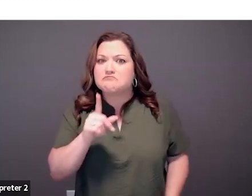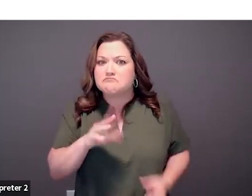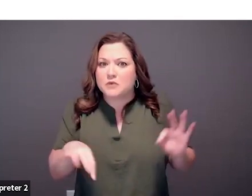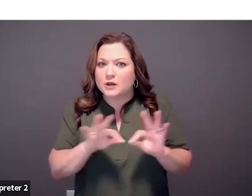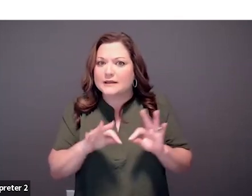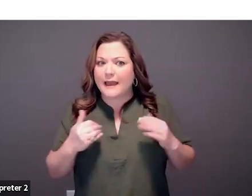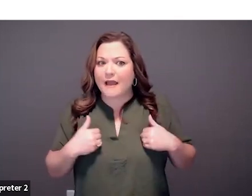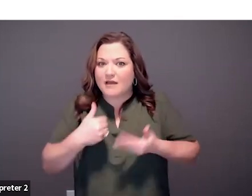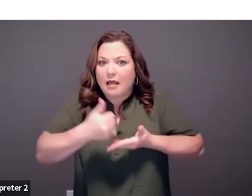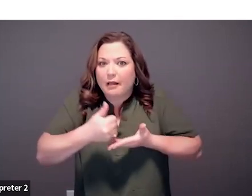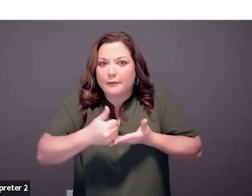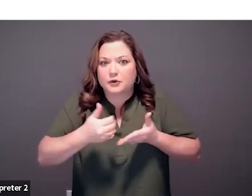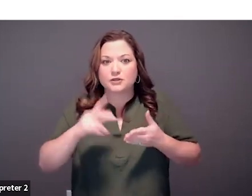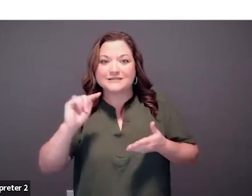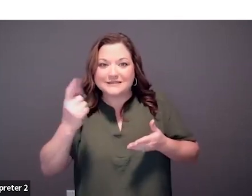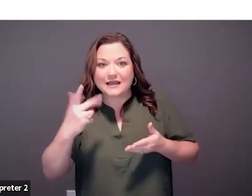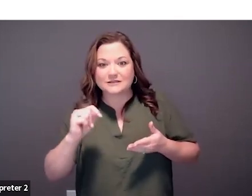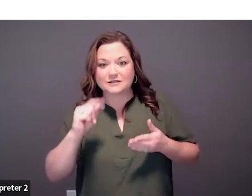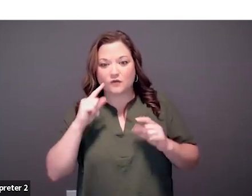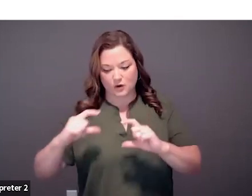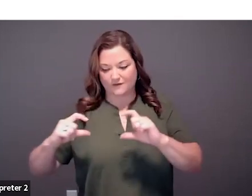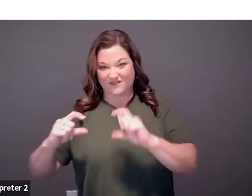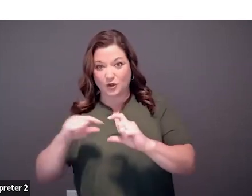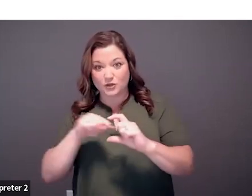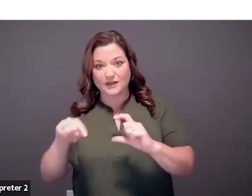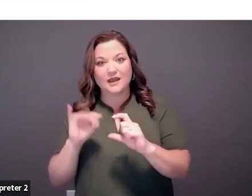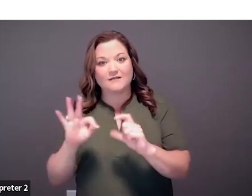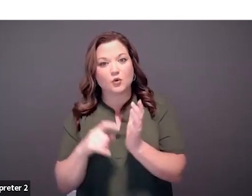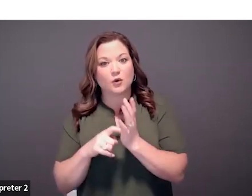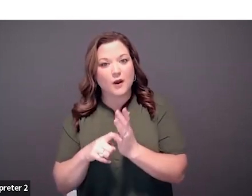for fields that require specific formatting, such as dates.